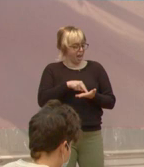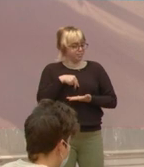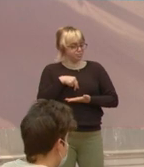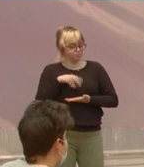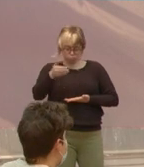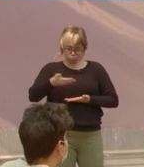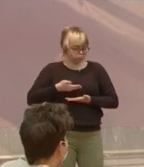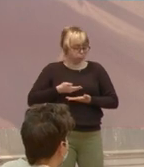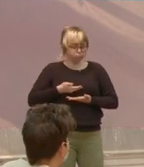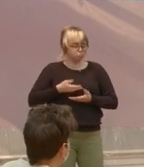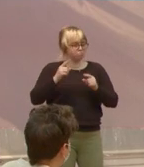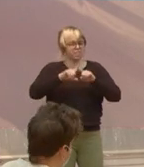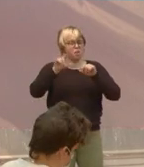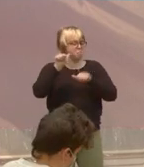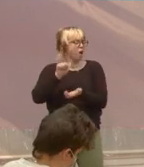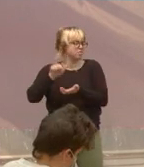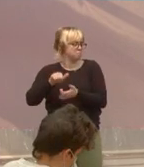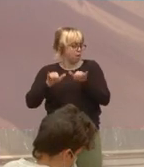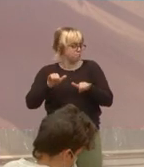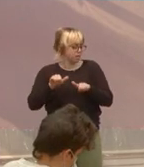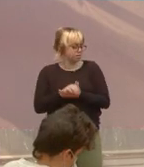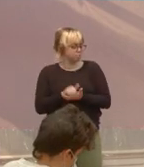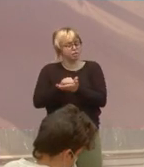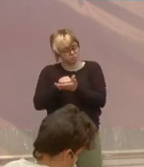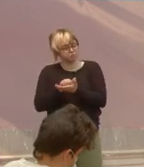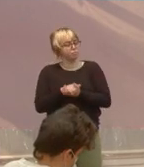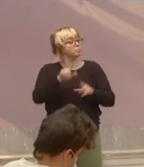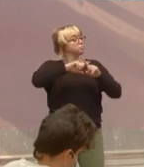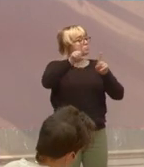welcoming other possibilities. But then my experience with